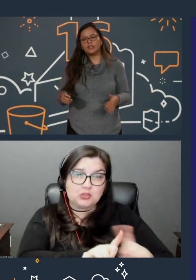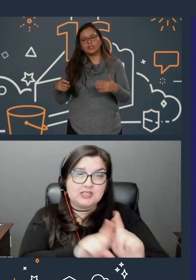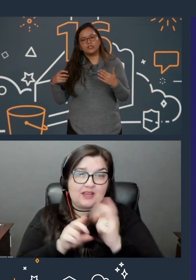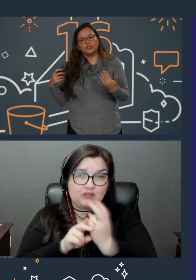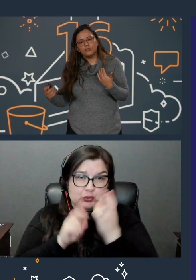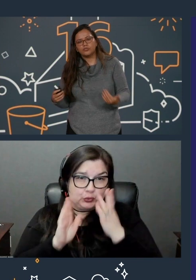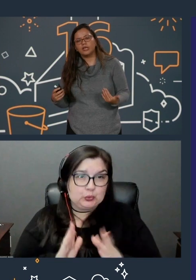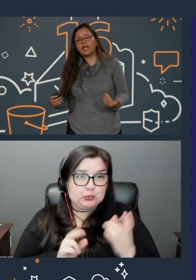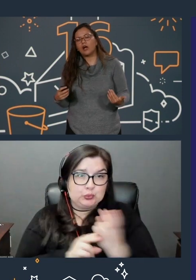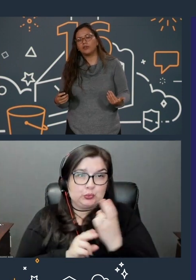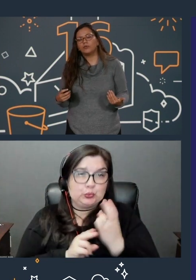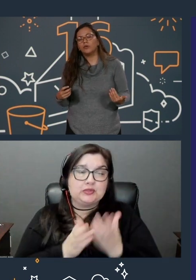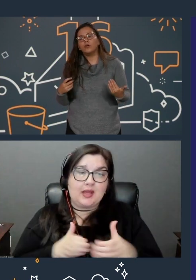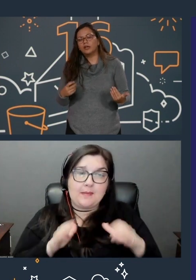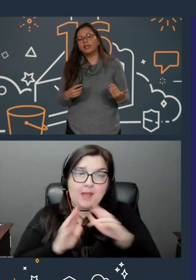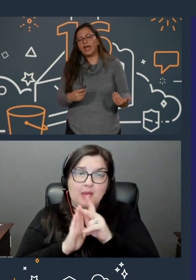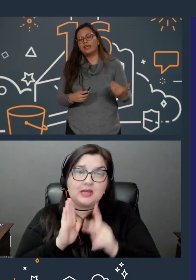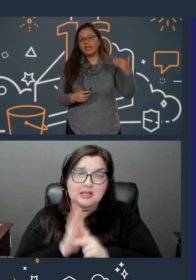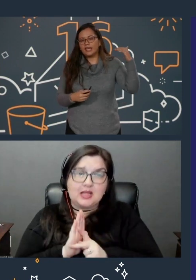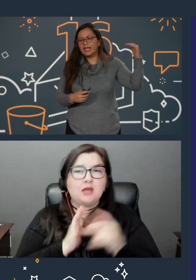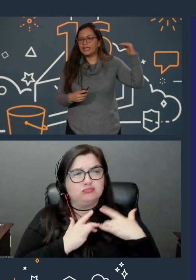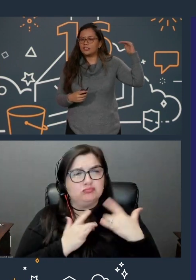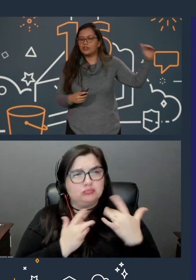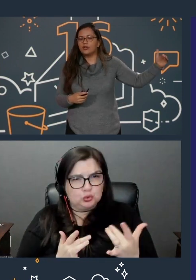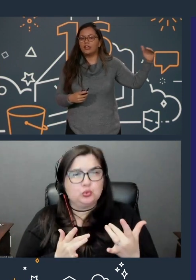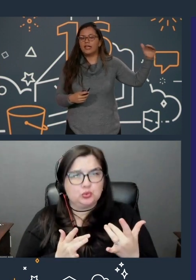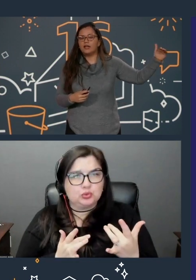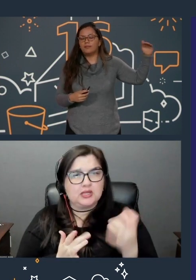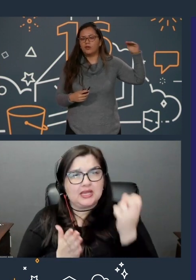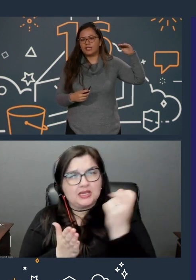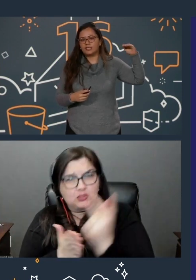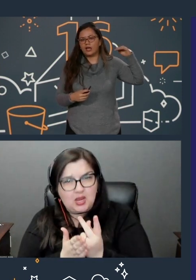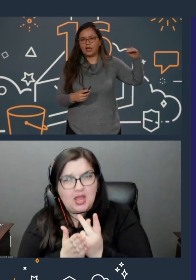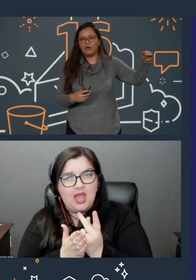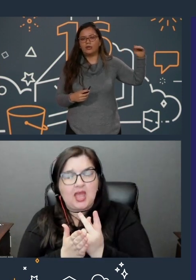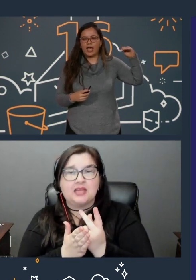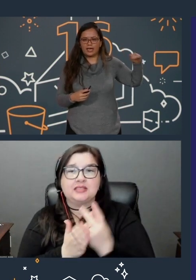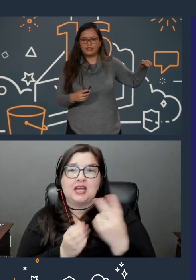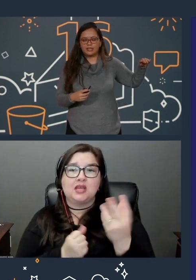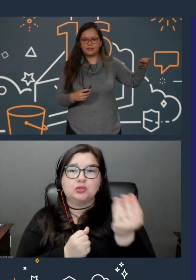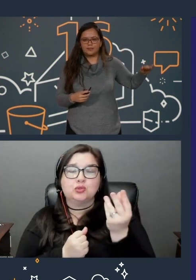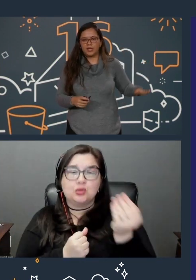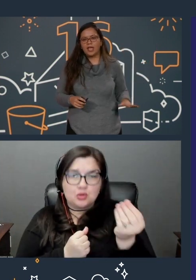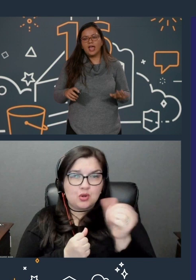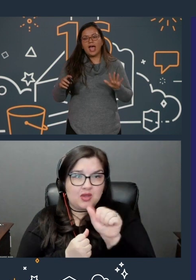and this is usually how you grant an external AWS account access.